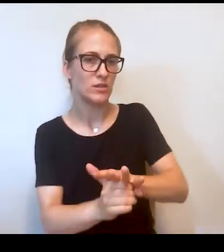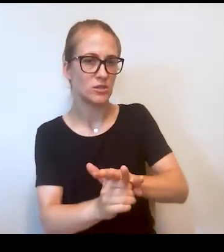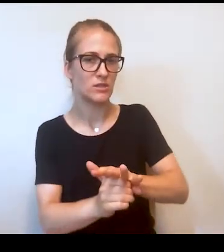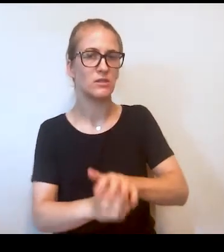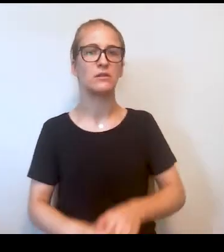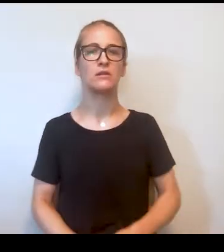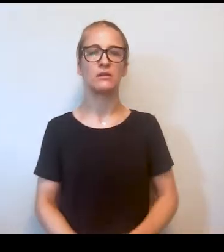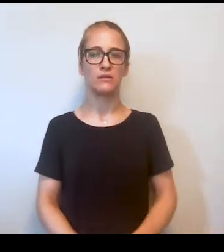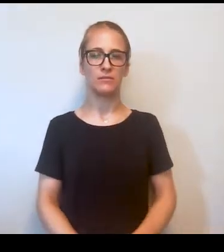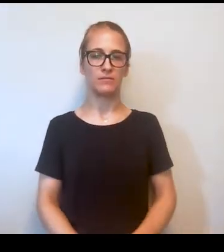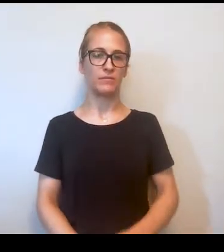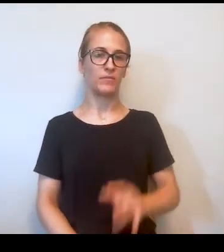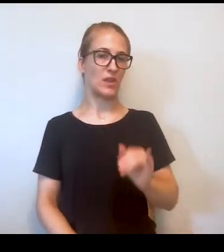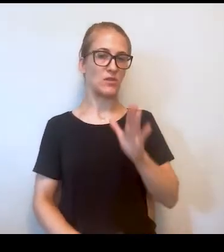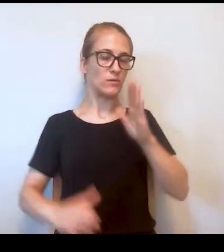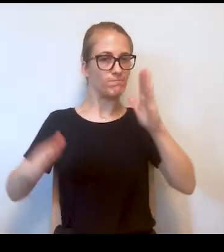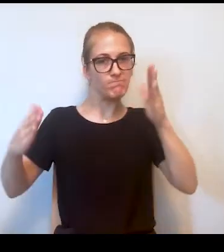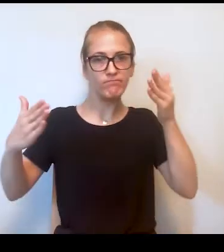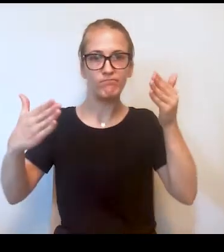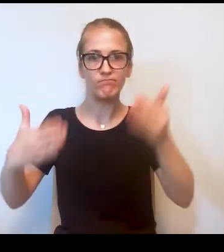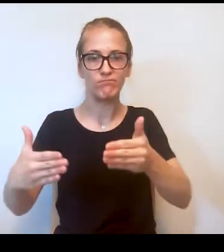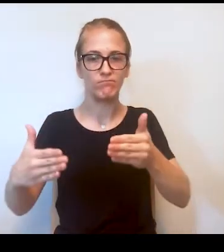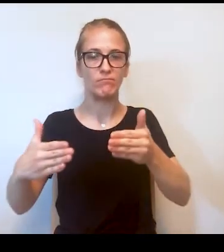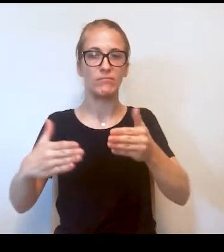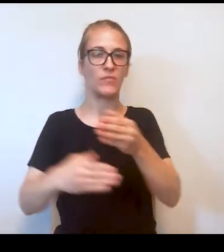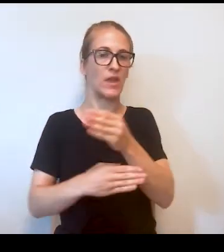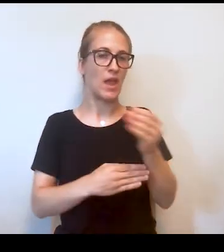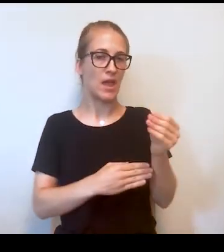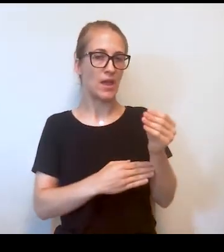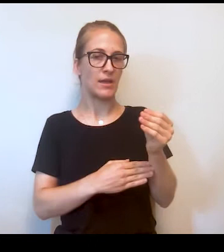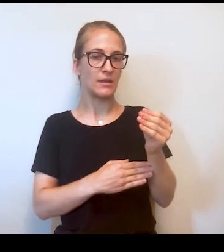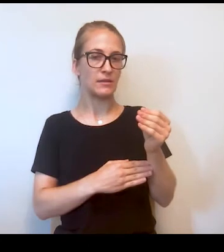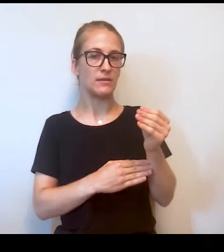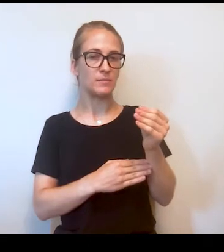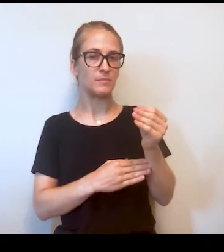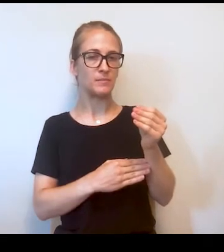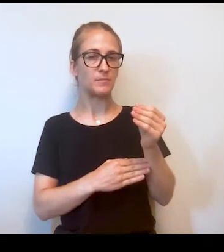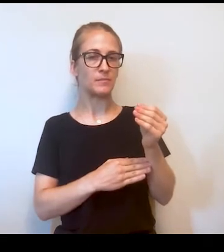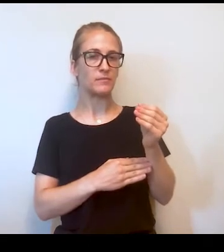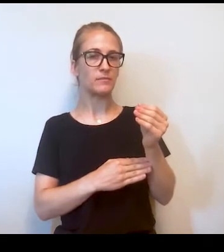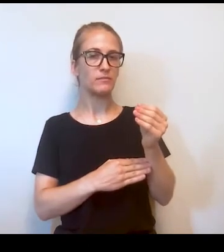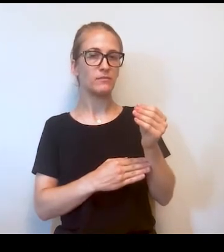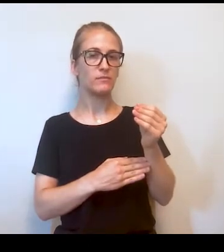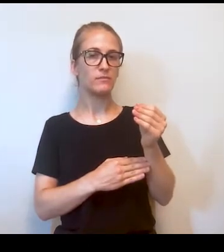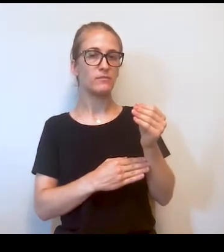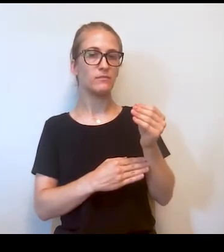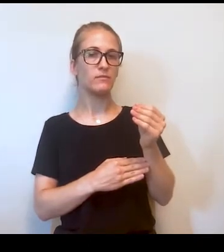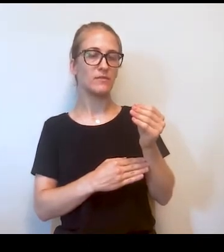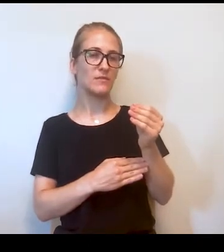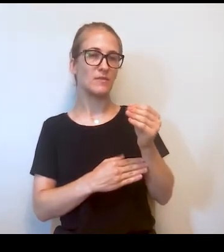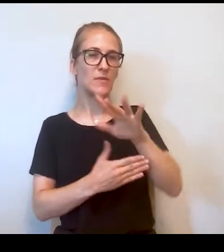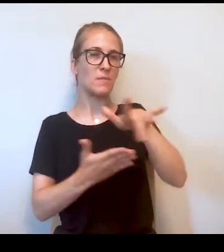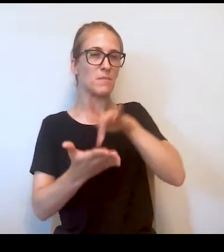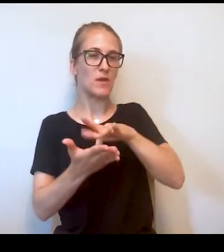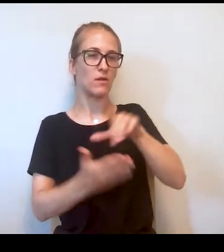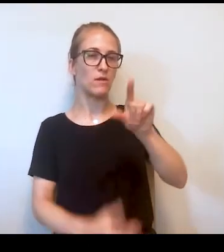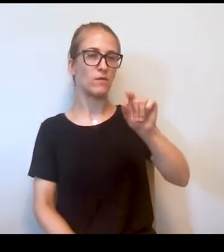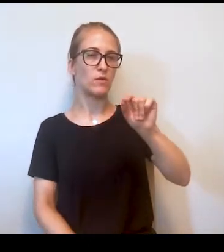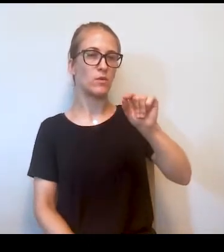this is what they focused on. And then, midpoint of the 20th century,